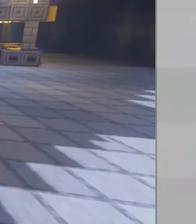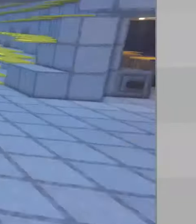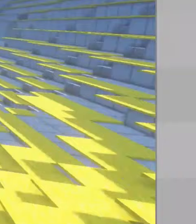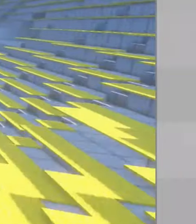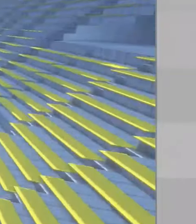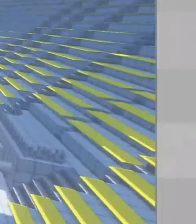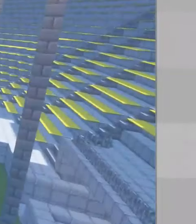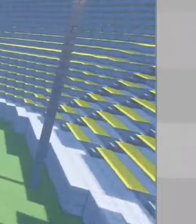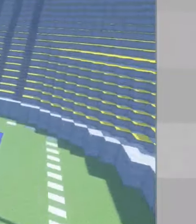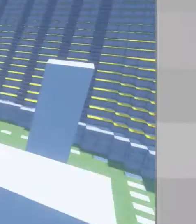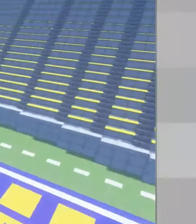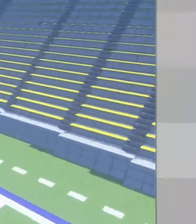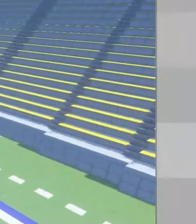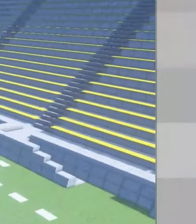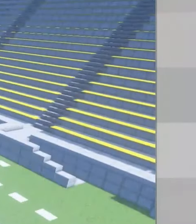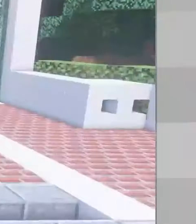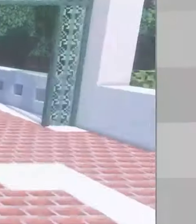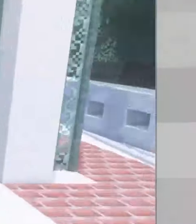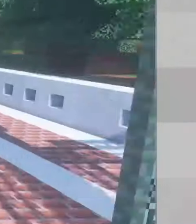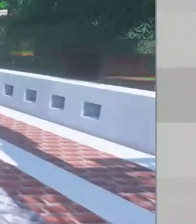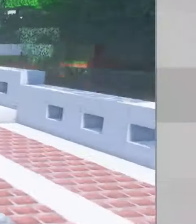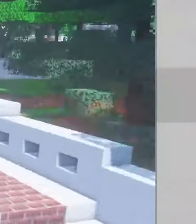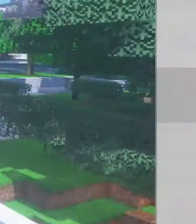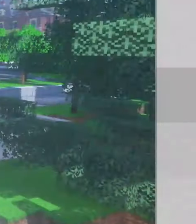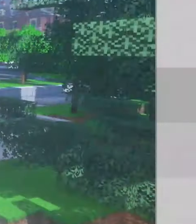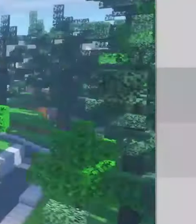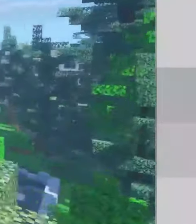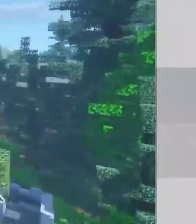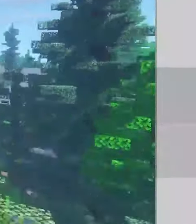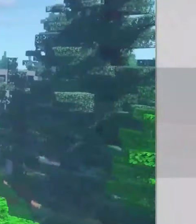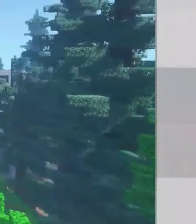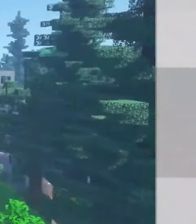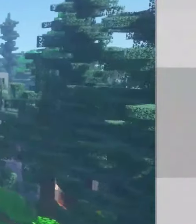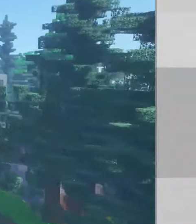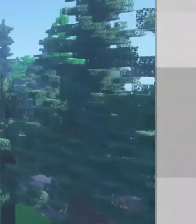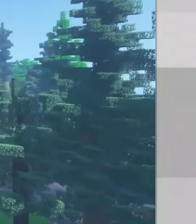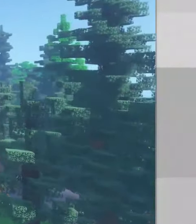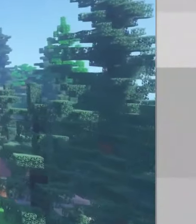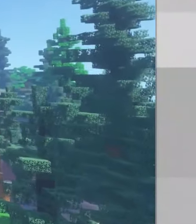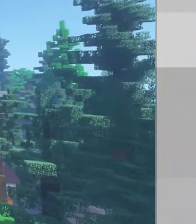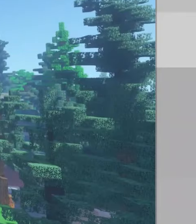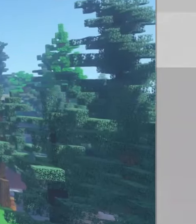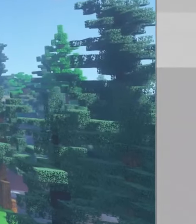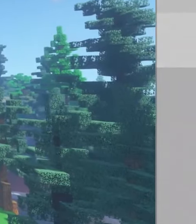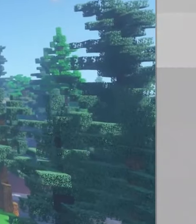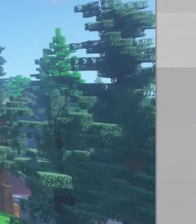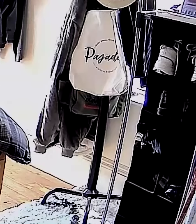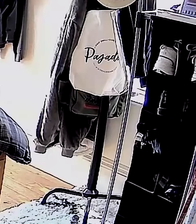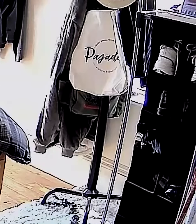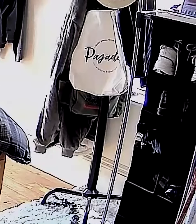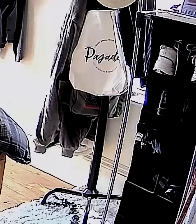DURING THE CEREMONY WE HAD THE PLEASURE OF WORKING WITH THE UNIVERSITY, A PRODUCTION COMPANY AND DOZENS OF OUR OWN BUILDERS